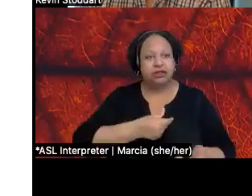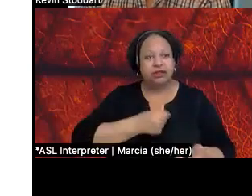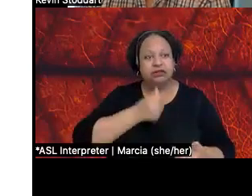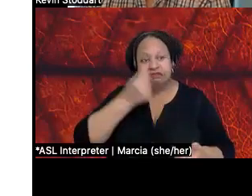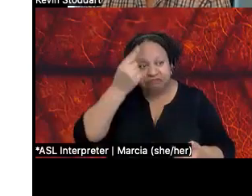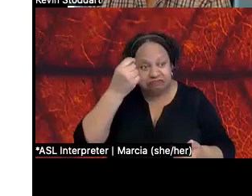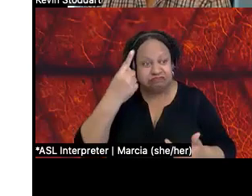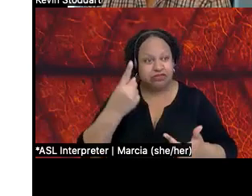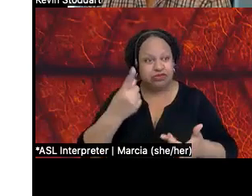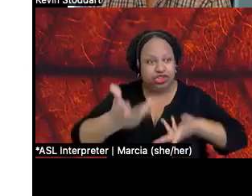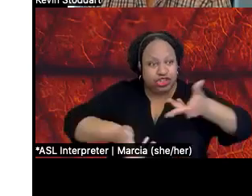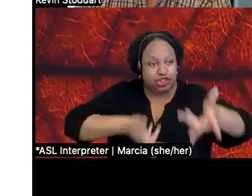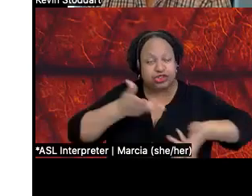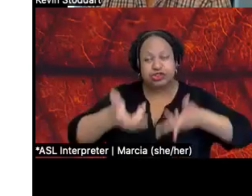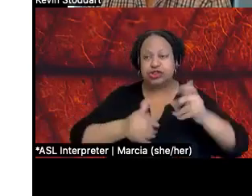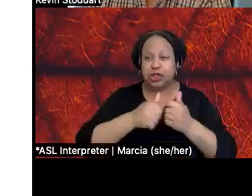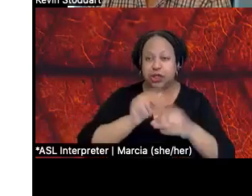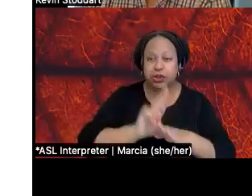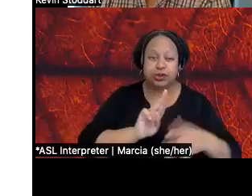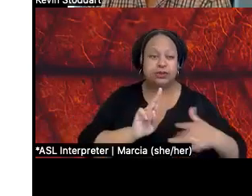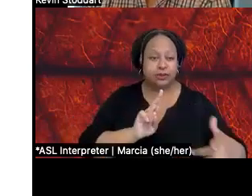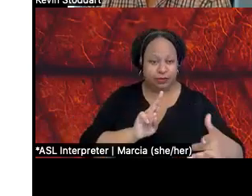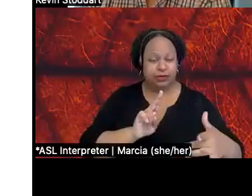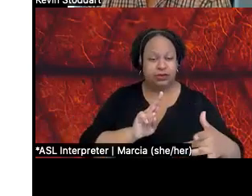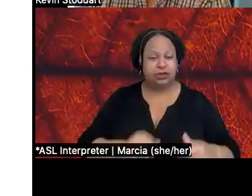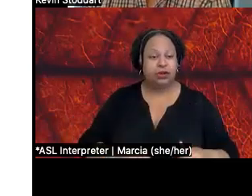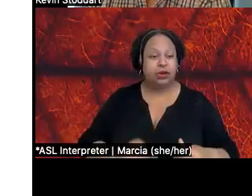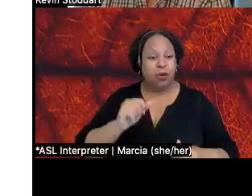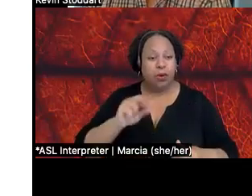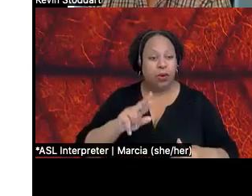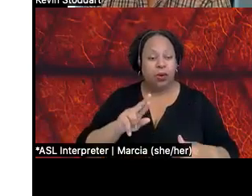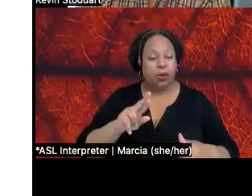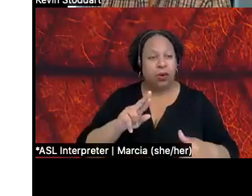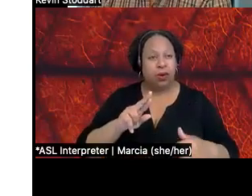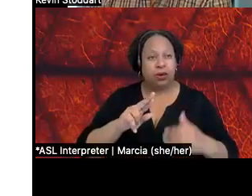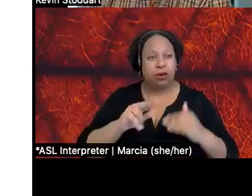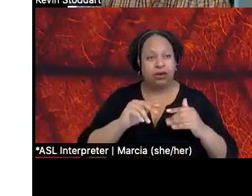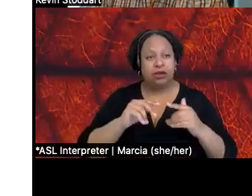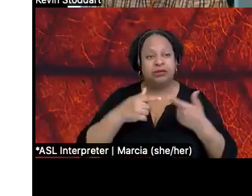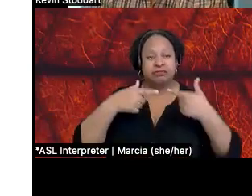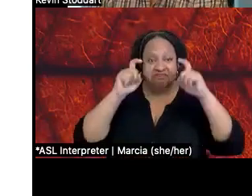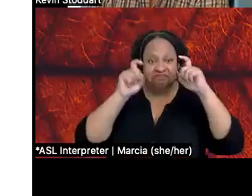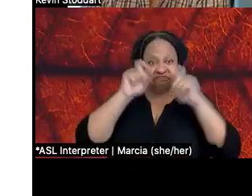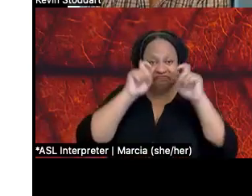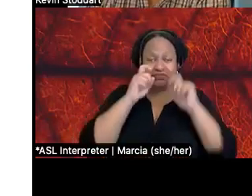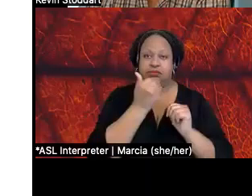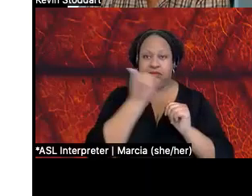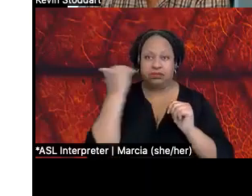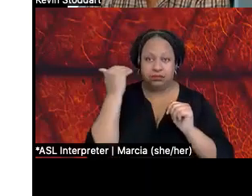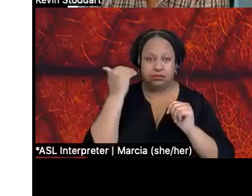of gestures to a total lack of facial expressions and nonverbal communication.